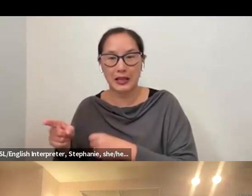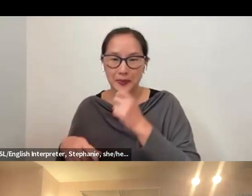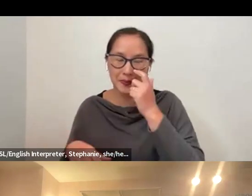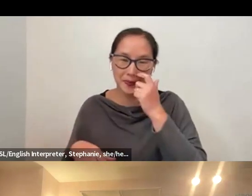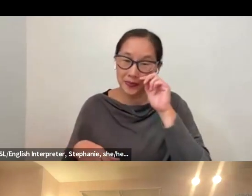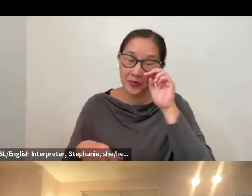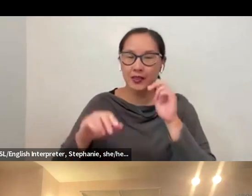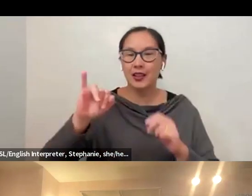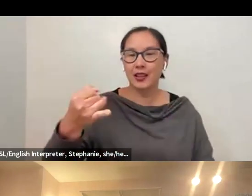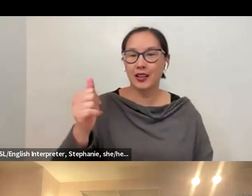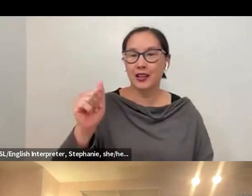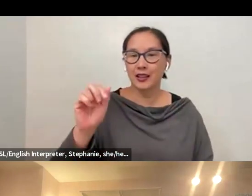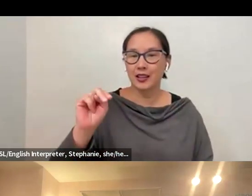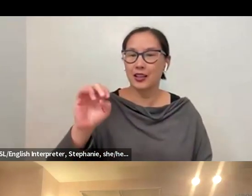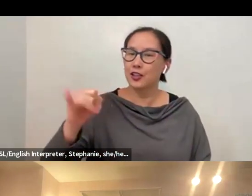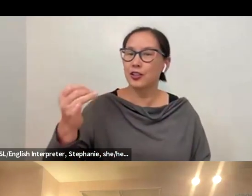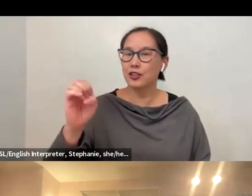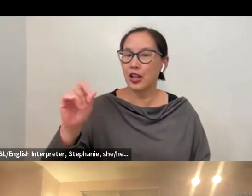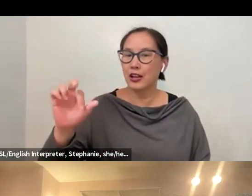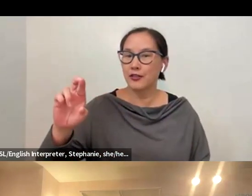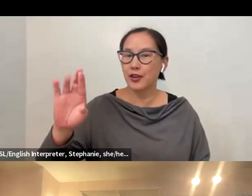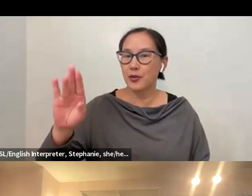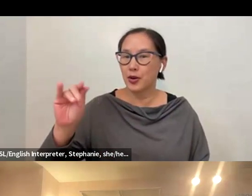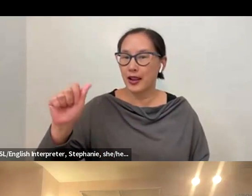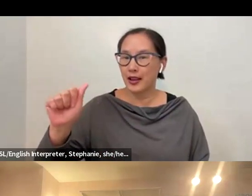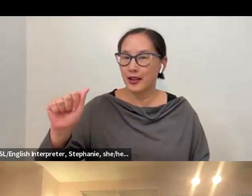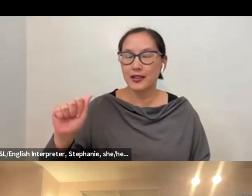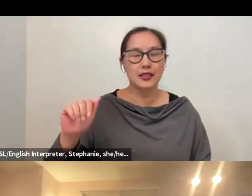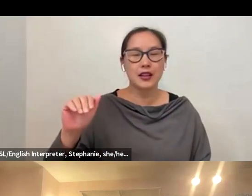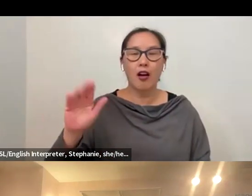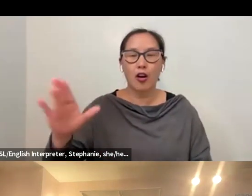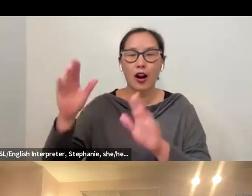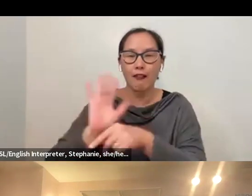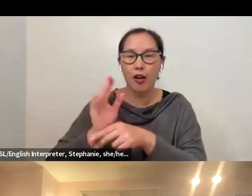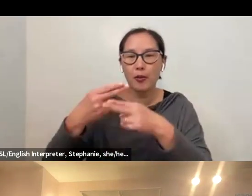Unrest, about her experience of, chronic fatigue syndrome.